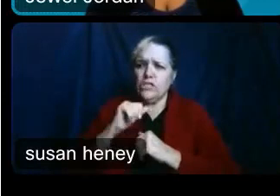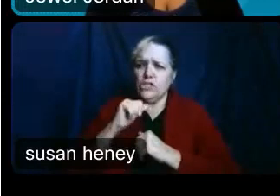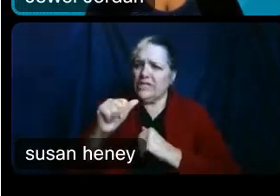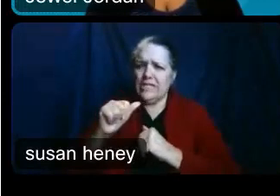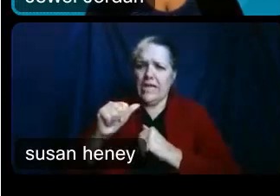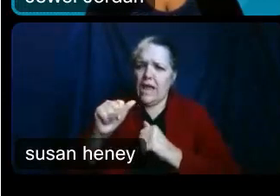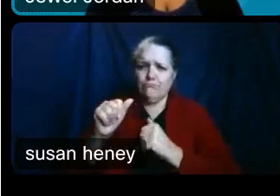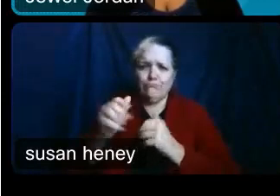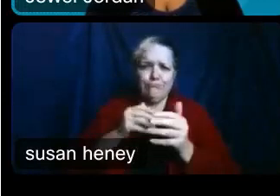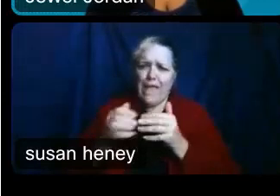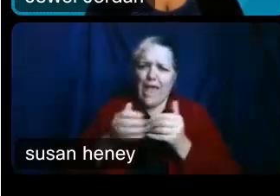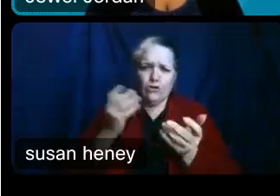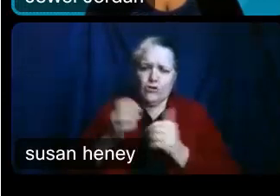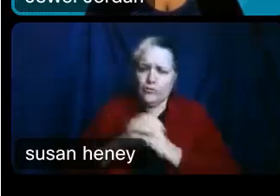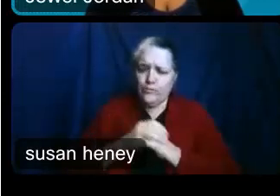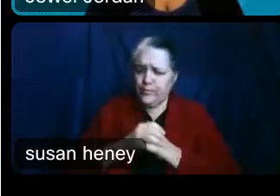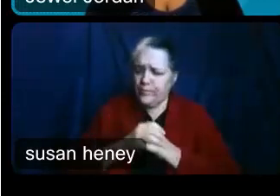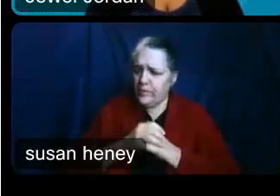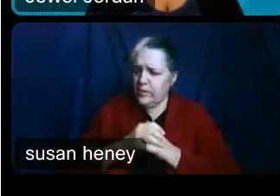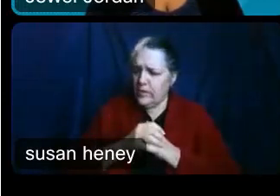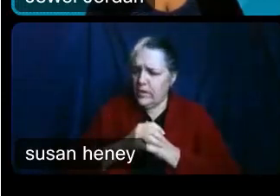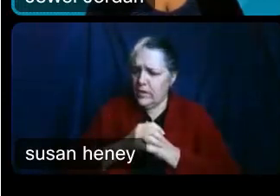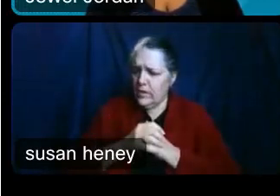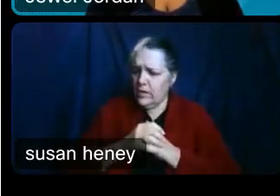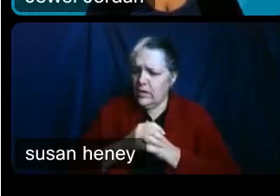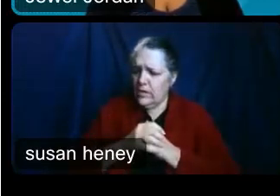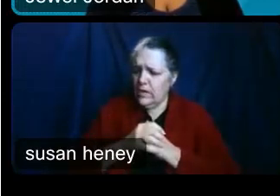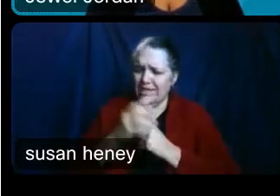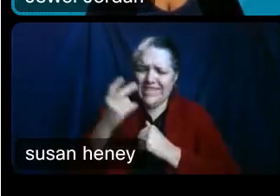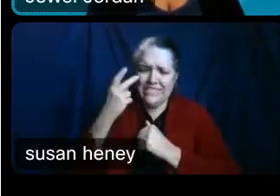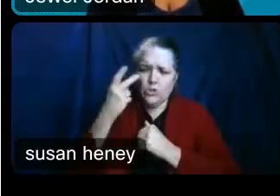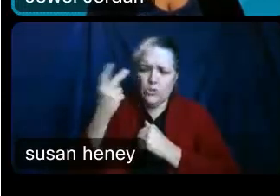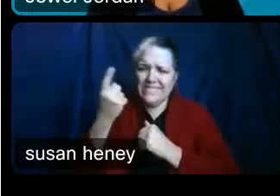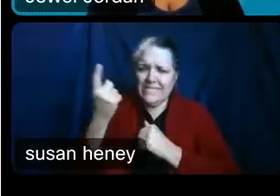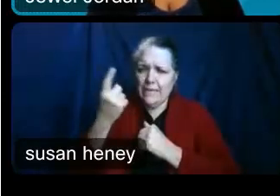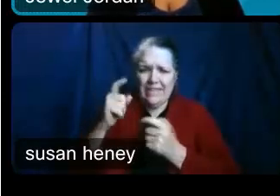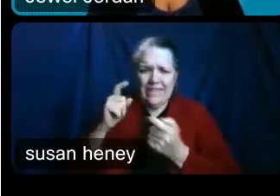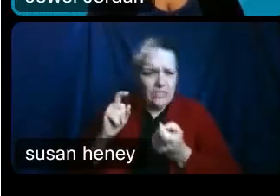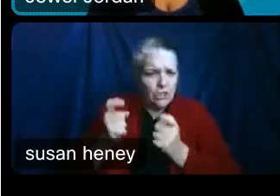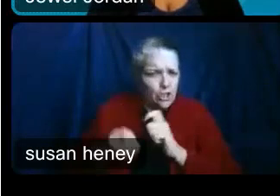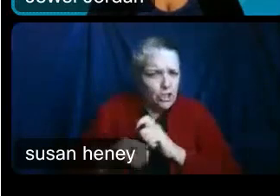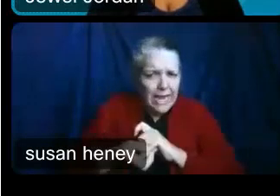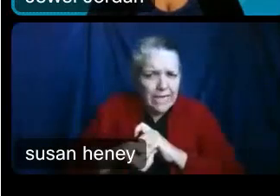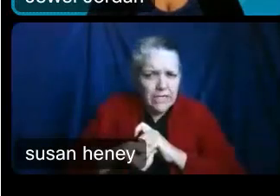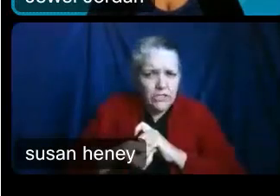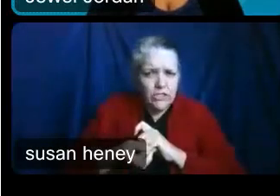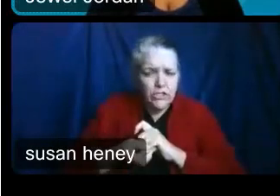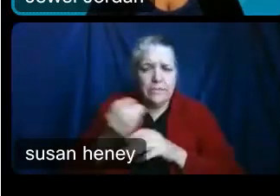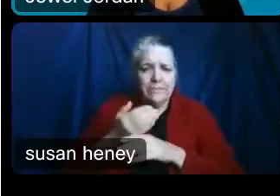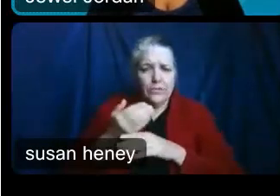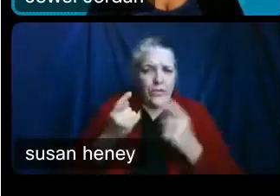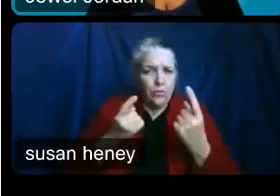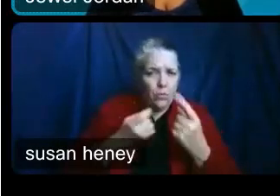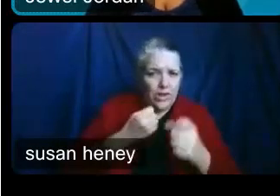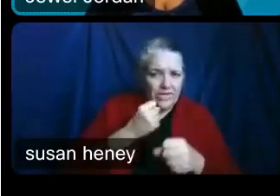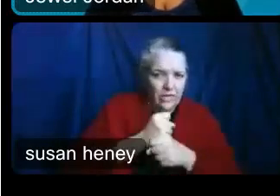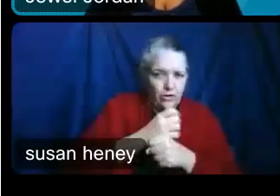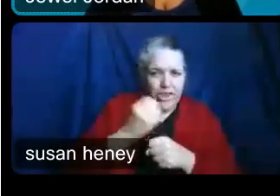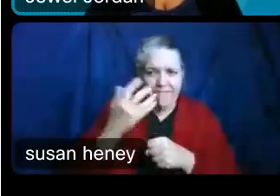seen some errata that something has changed between the one-year and a subsequent 5-year.